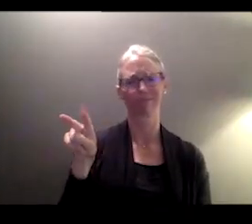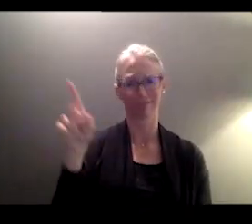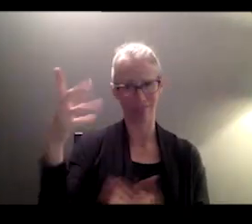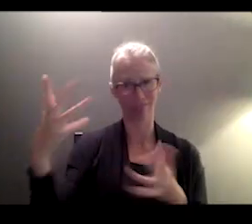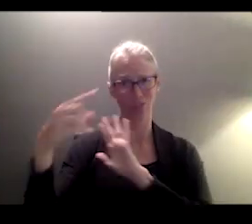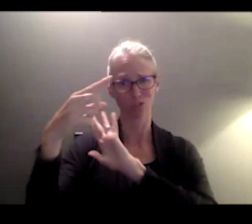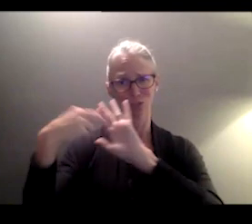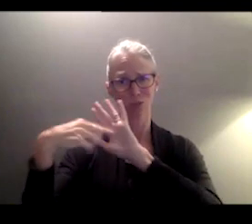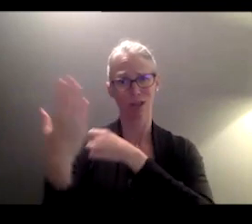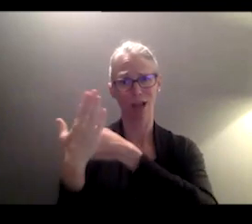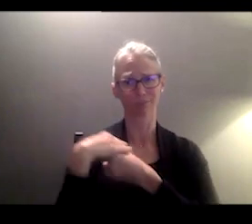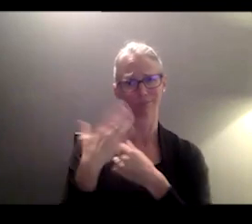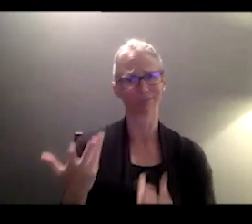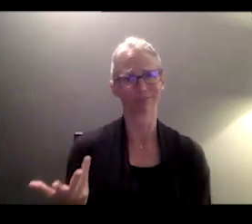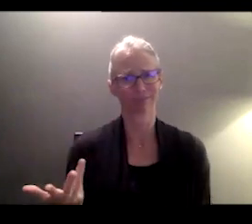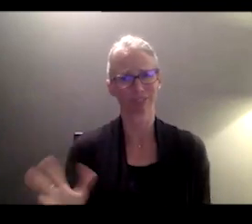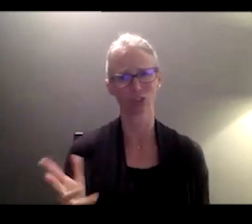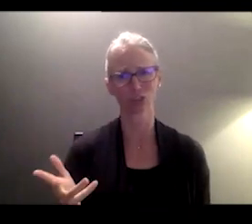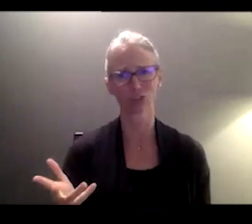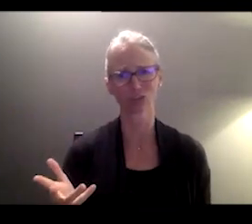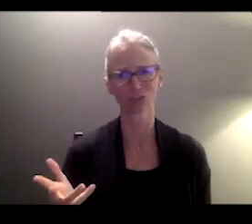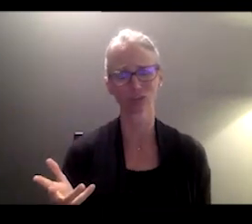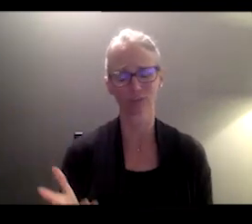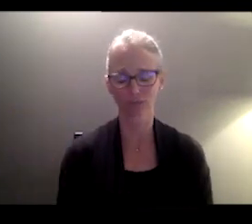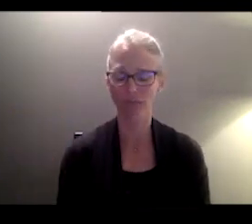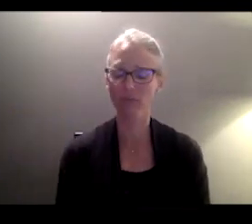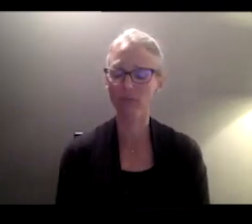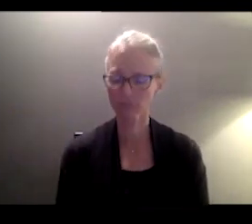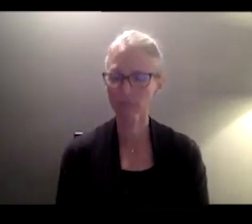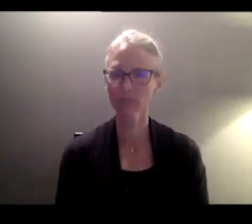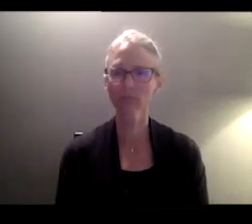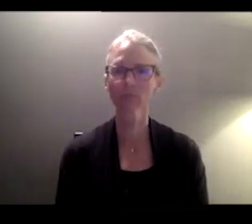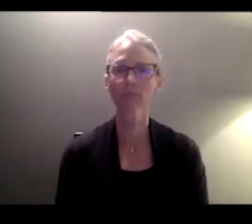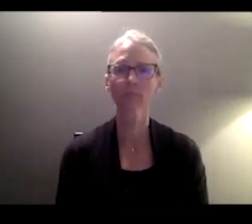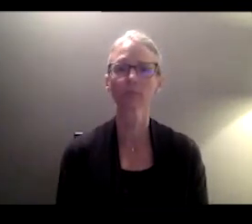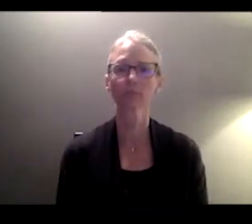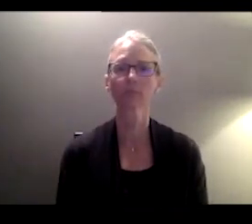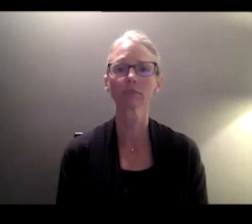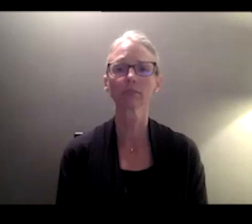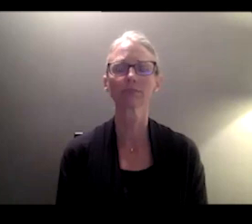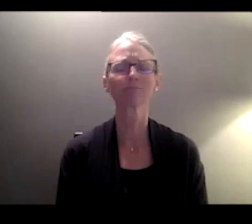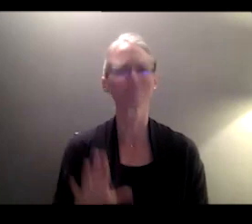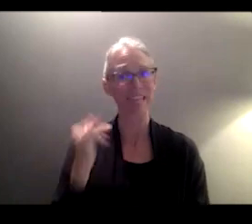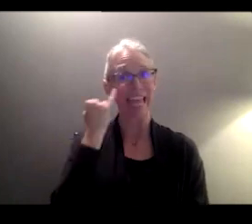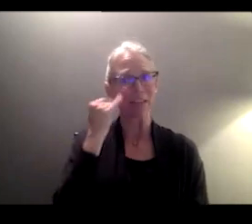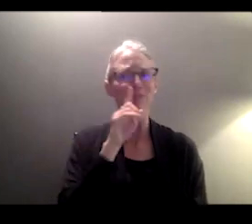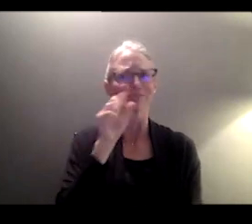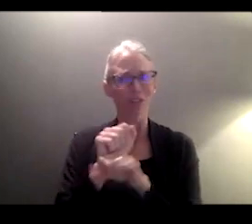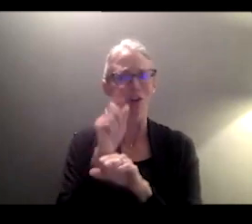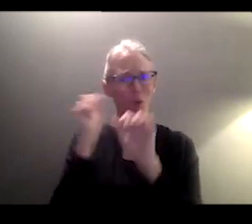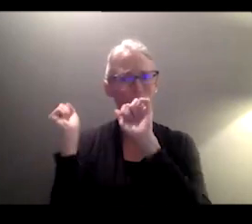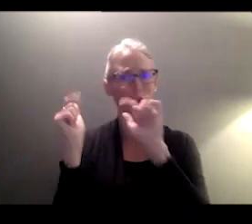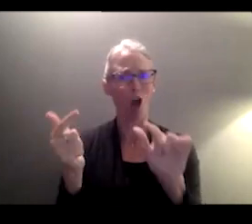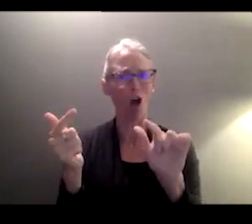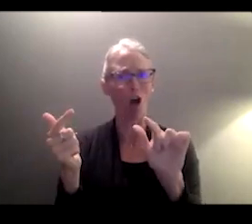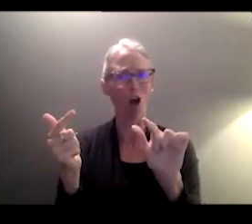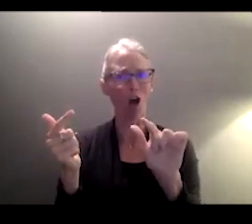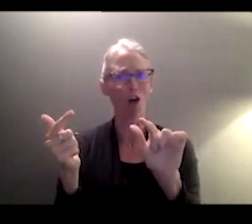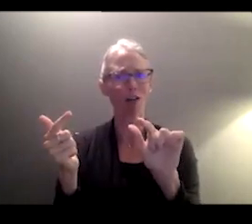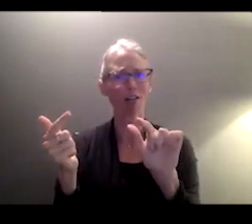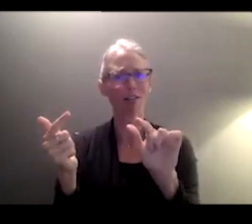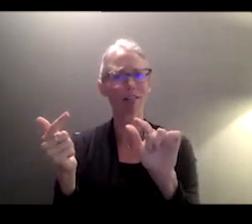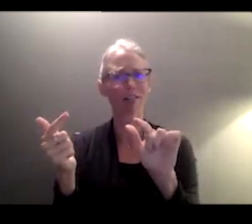be representing them in some ways. But, I sometimes I'm like, if it's for everyone, then why aren't their parents with disabilities?